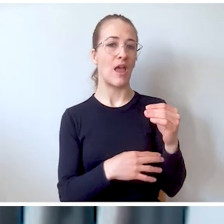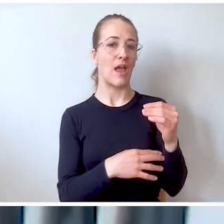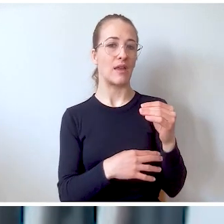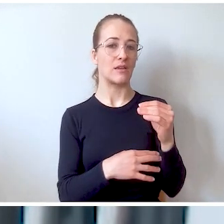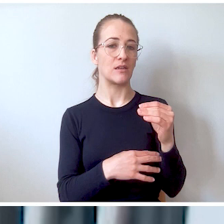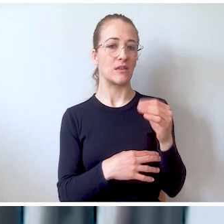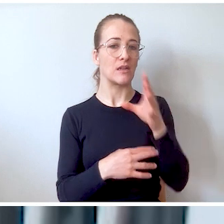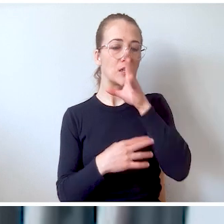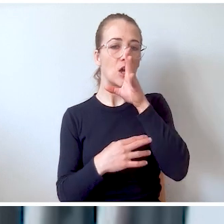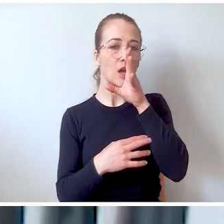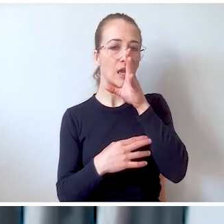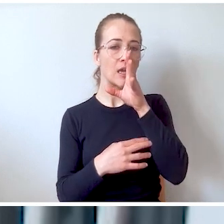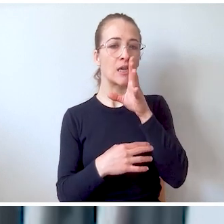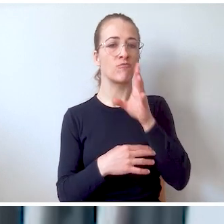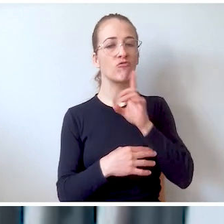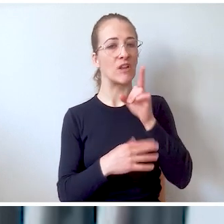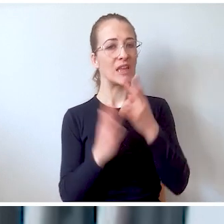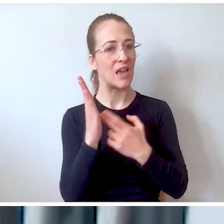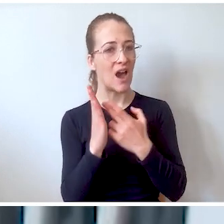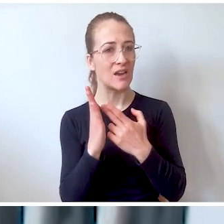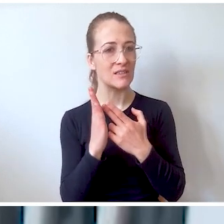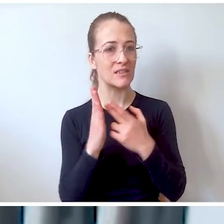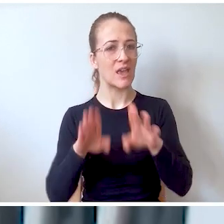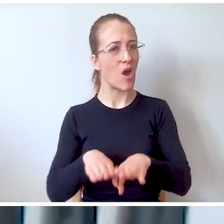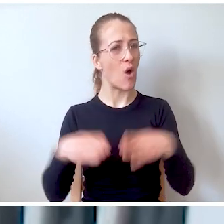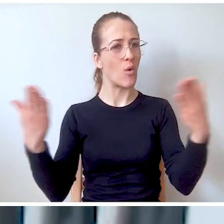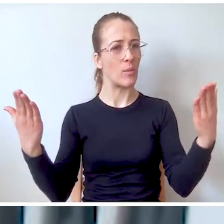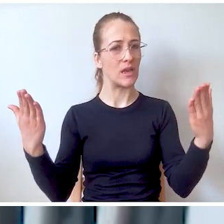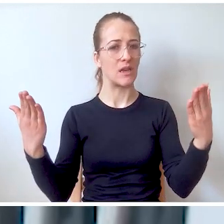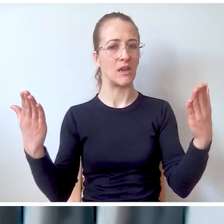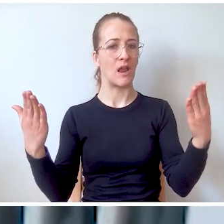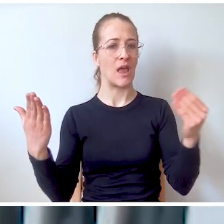And talking very candidly and in a very upfront manner